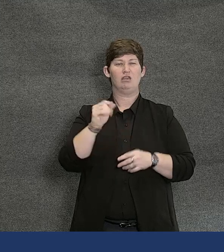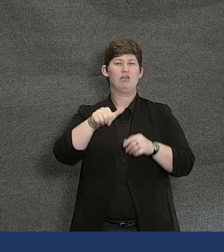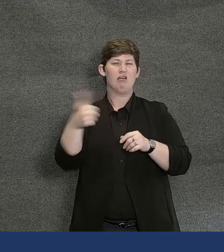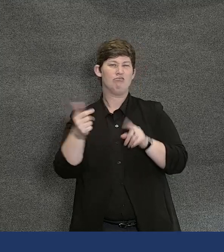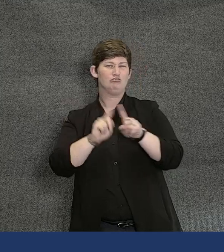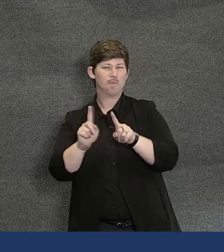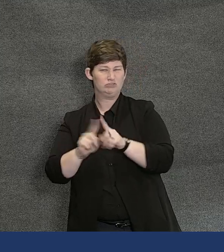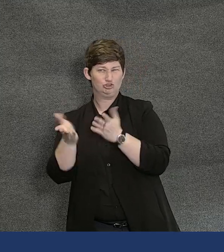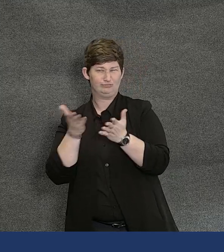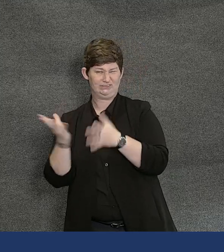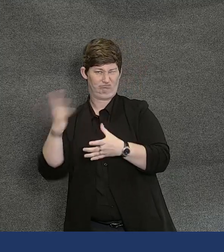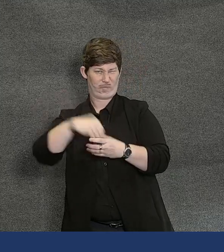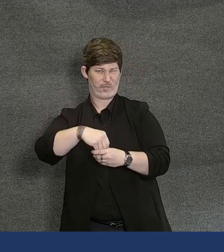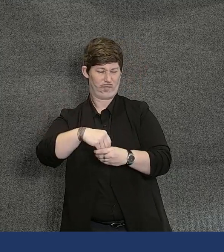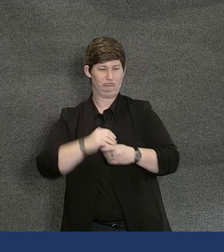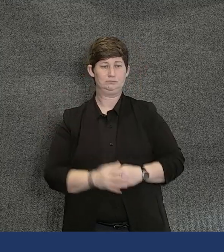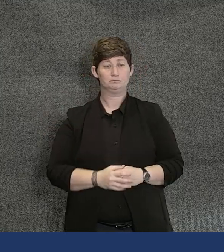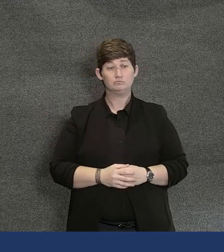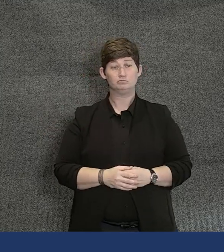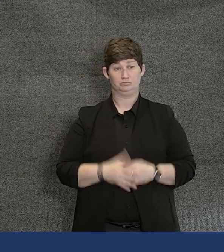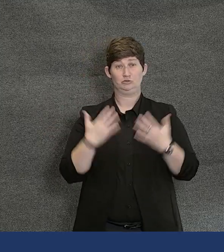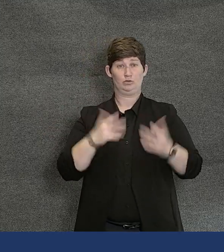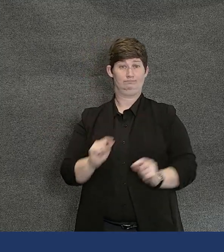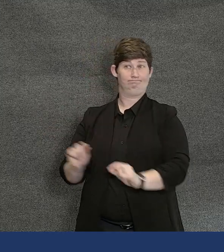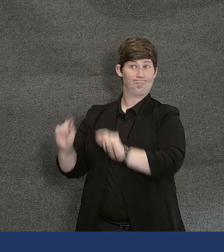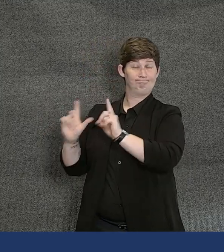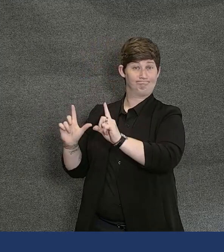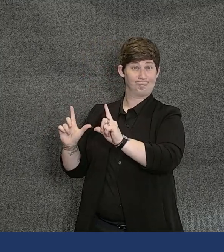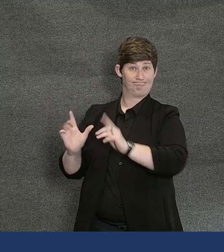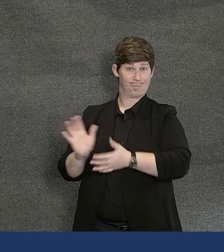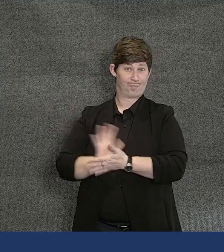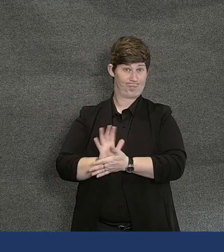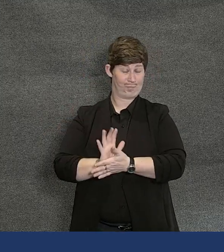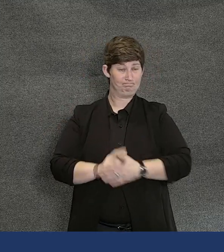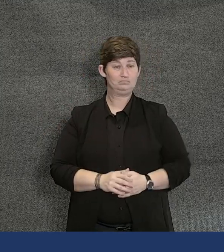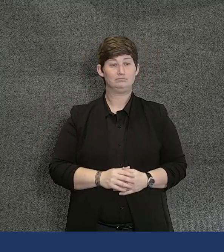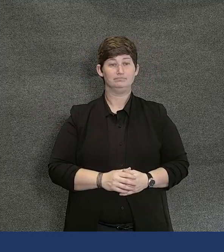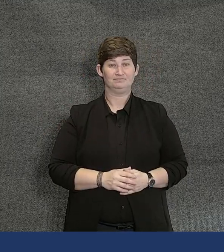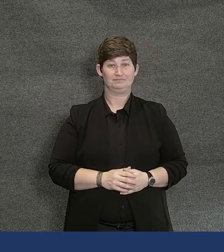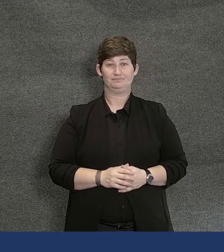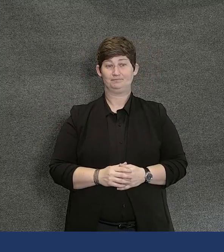So look above, or if you're online, just continue looking at your screen and take it away.